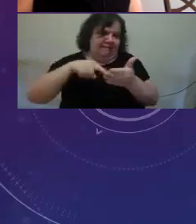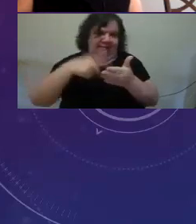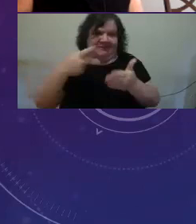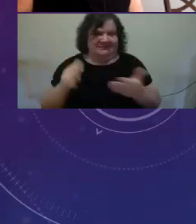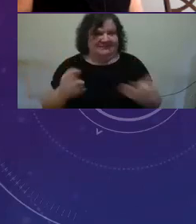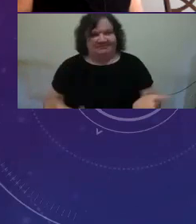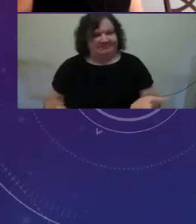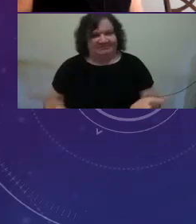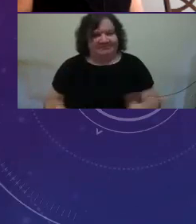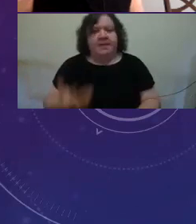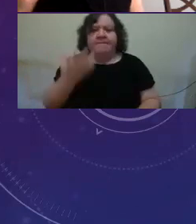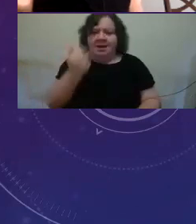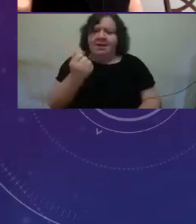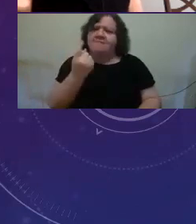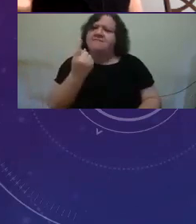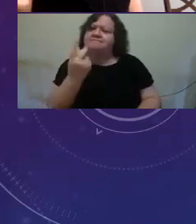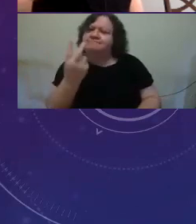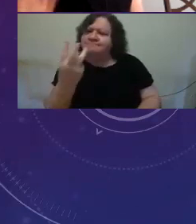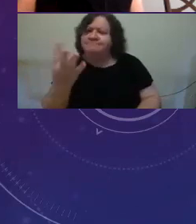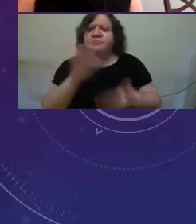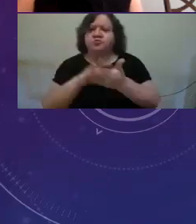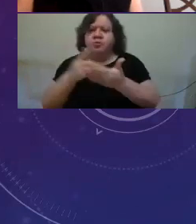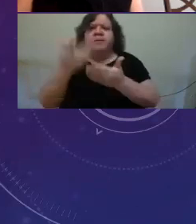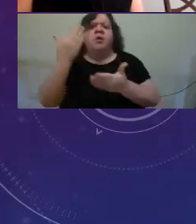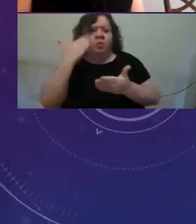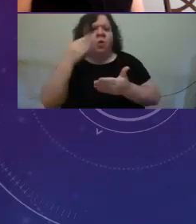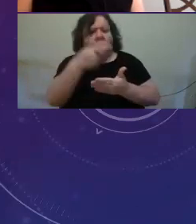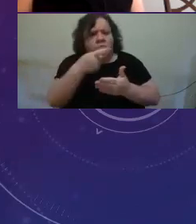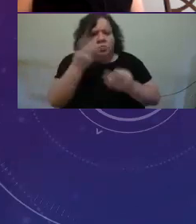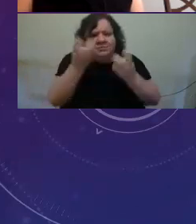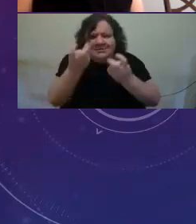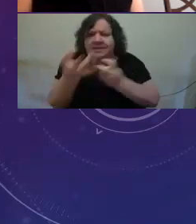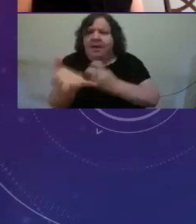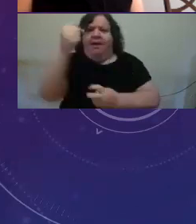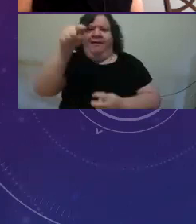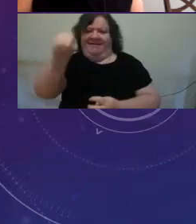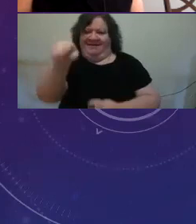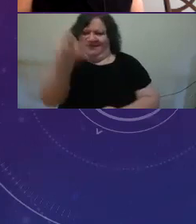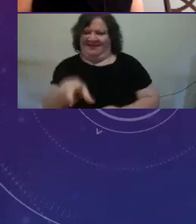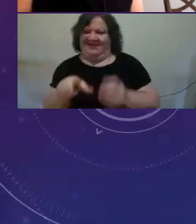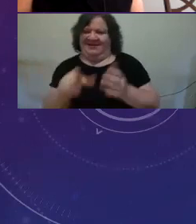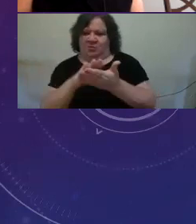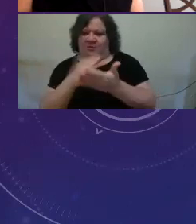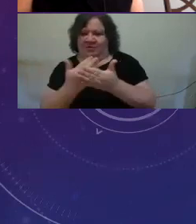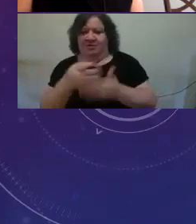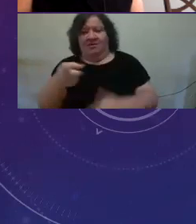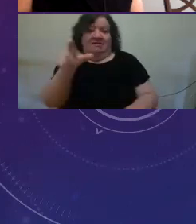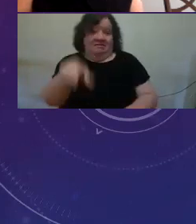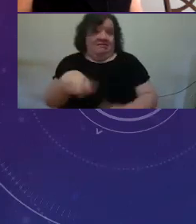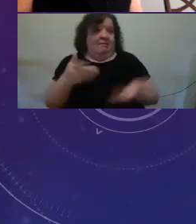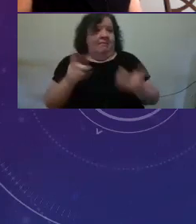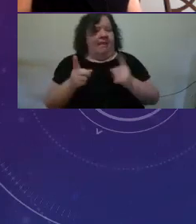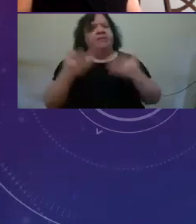to use sign language but through touch and I'm going to before asking more